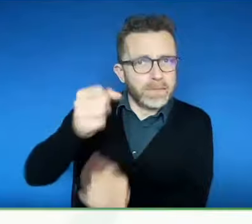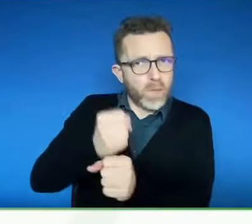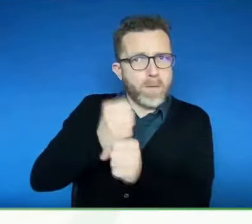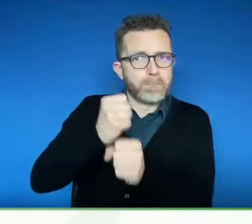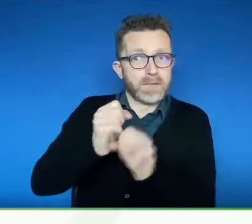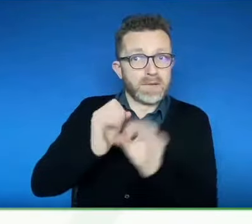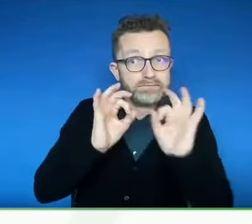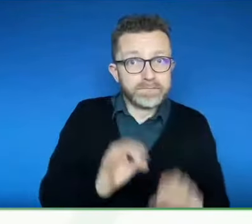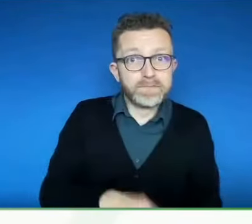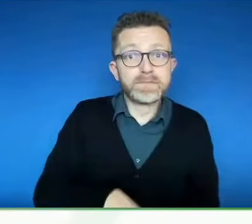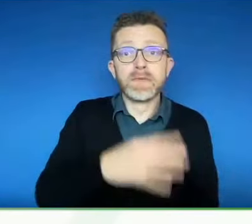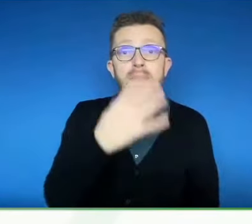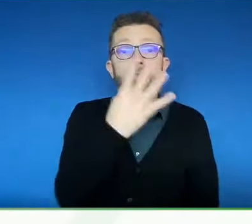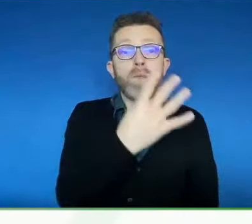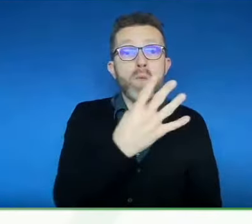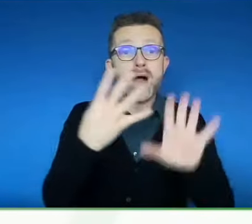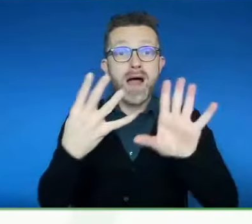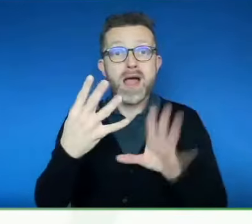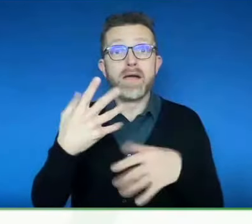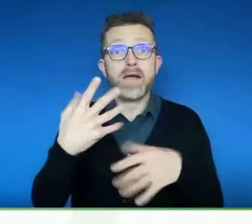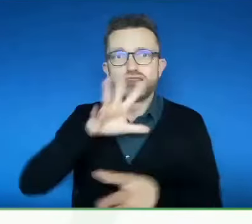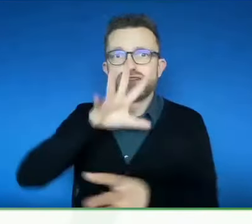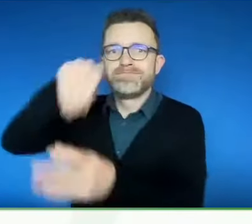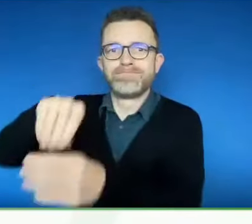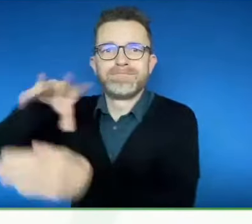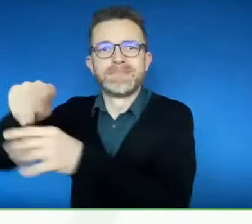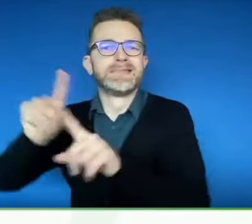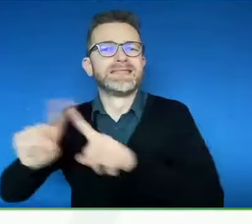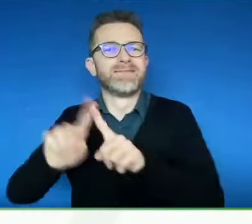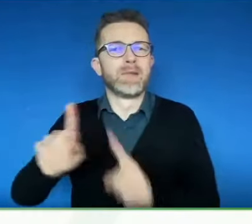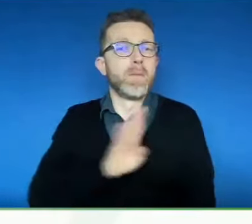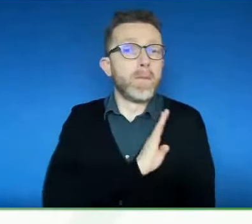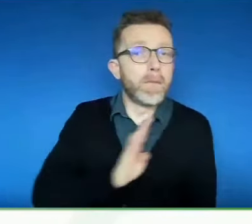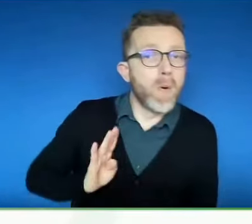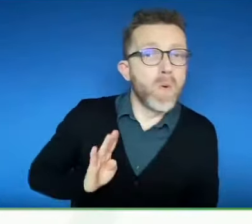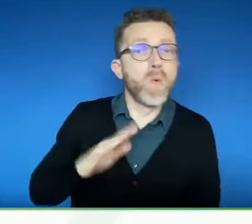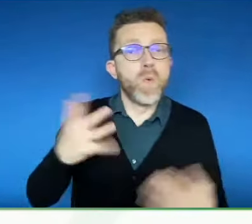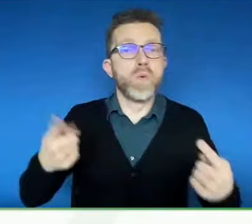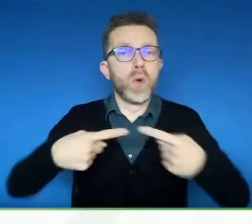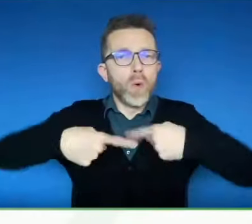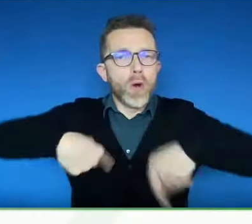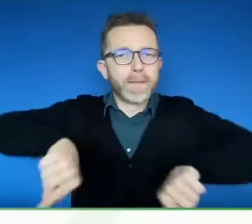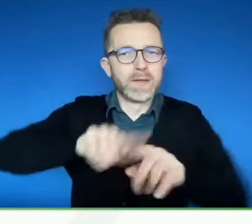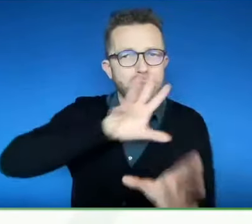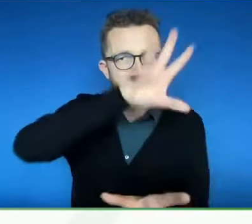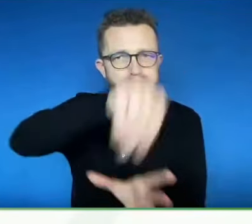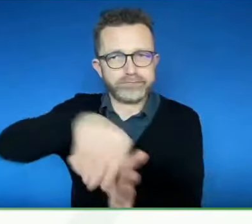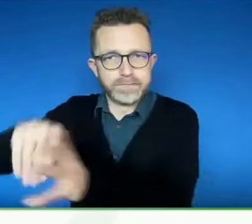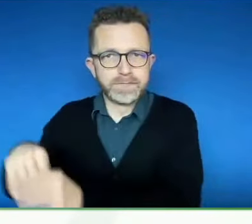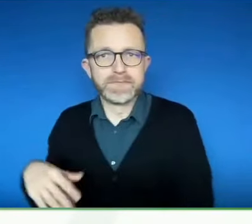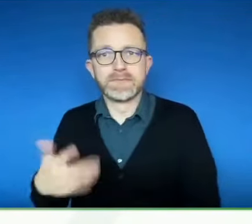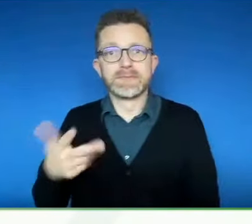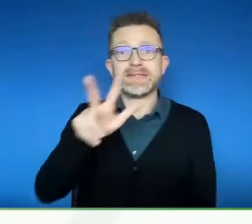One of your questions really stuck with me: do you want to be – what do you want this to be the reason you don't ask for you need?